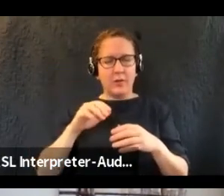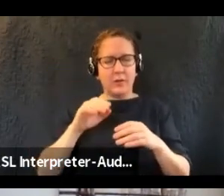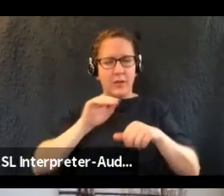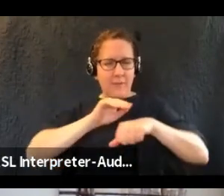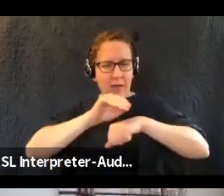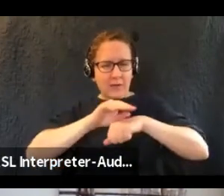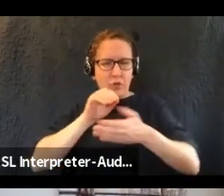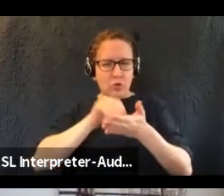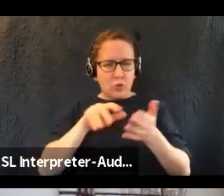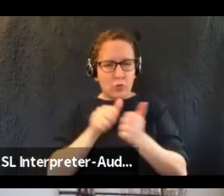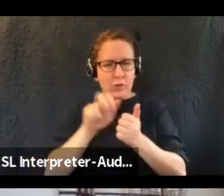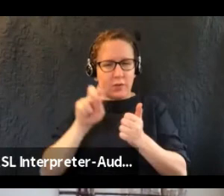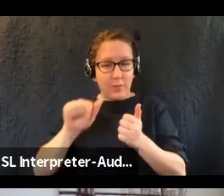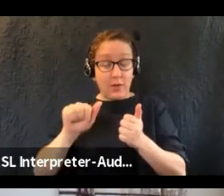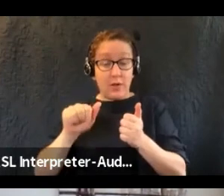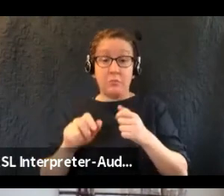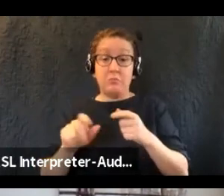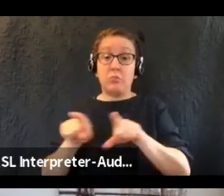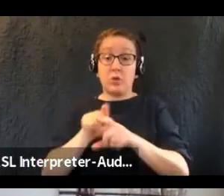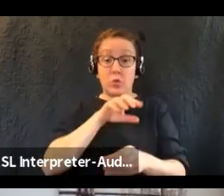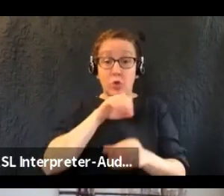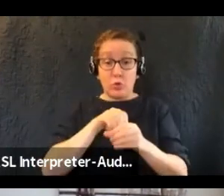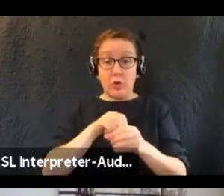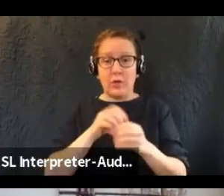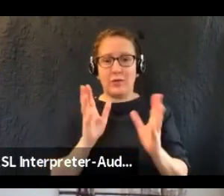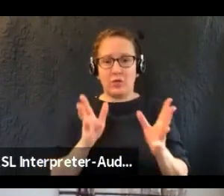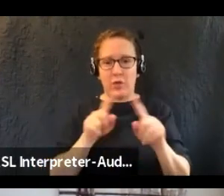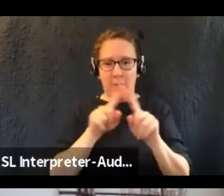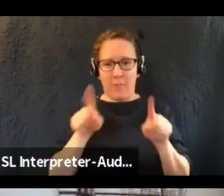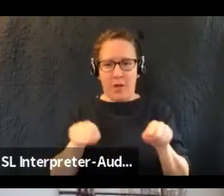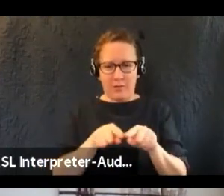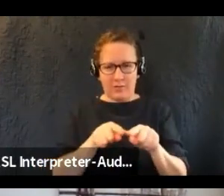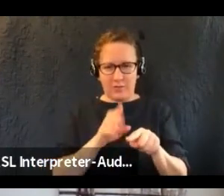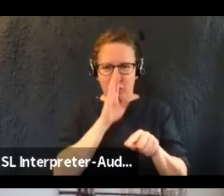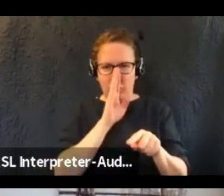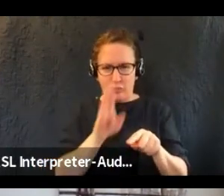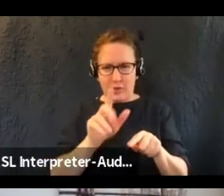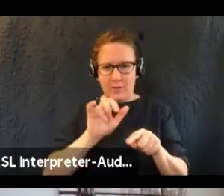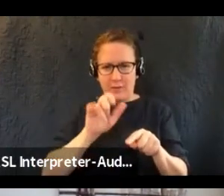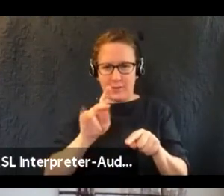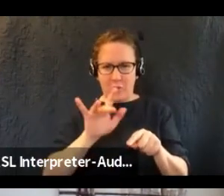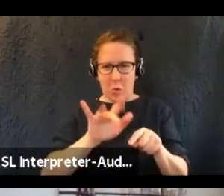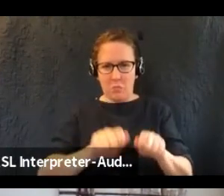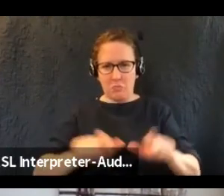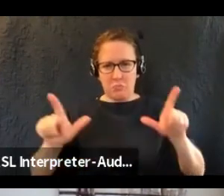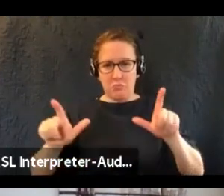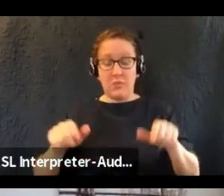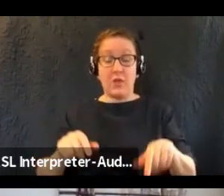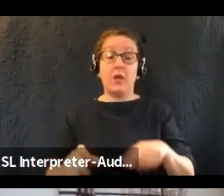I've also included this in the chat box, the direct link, as well as the publication from